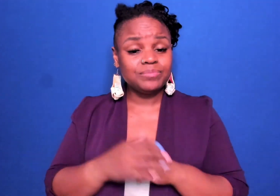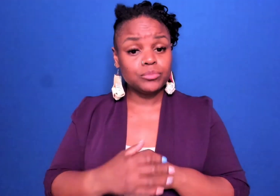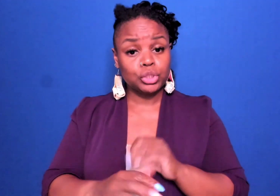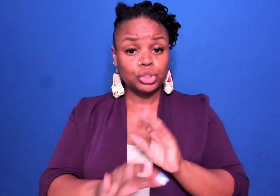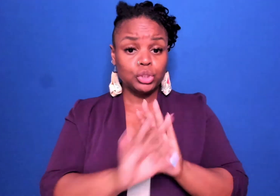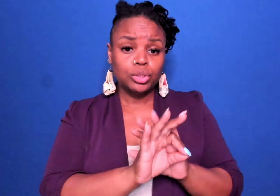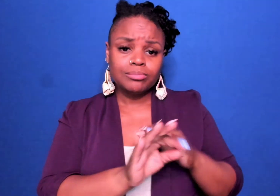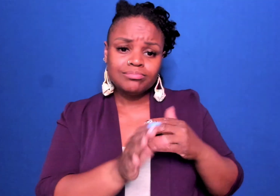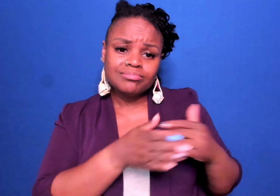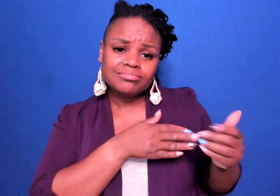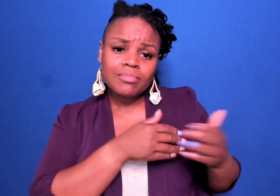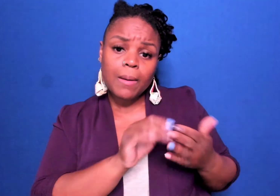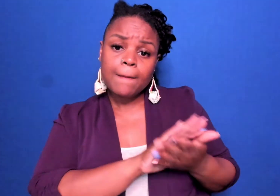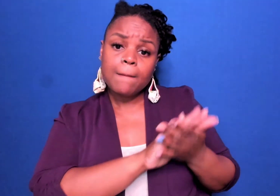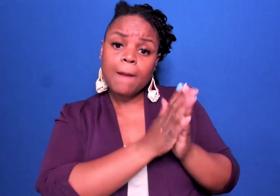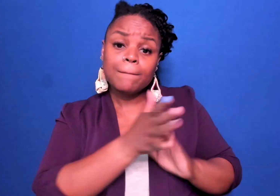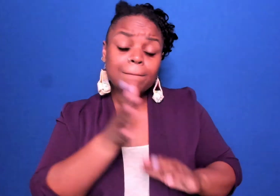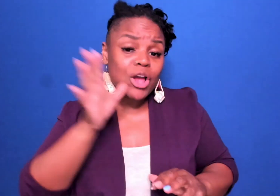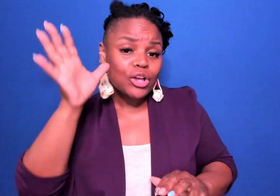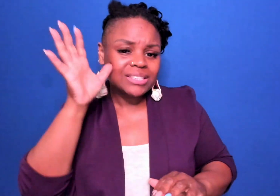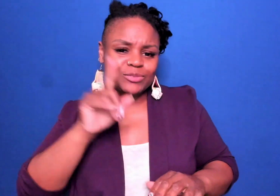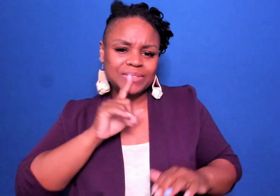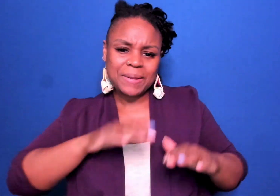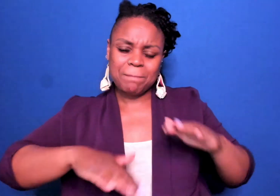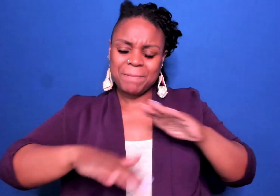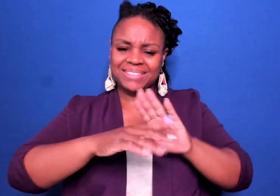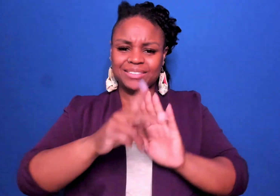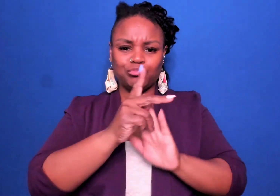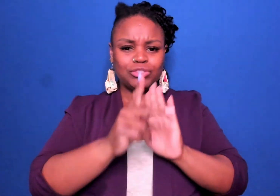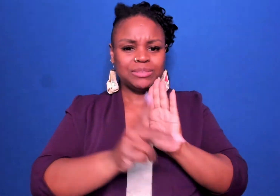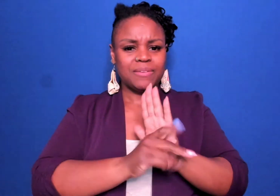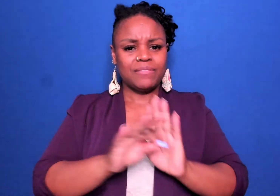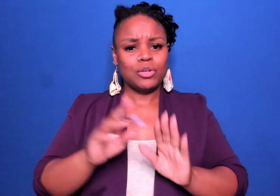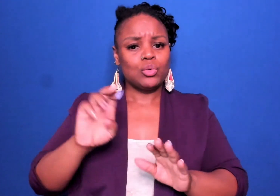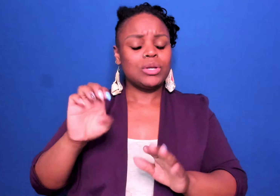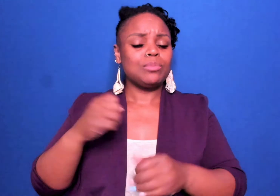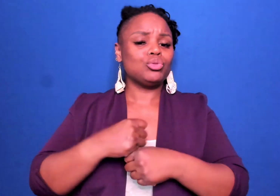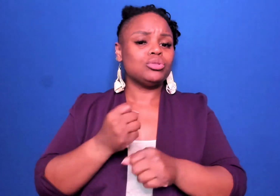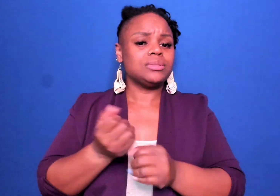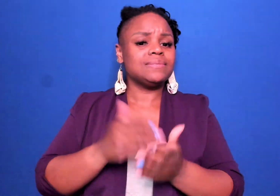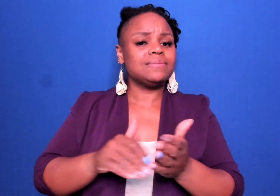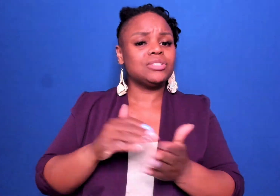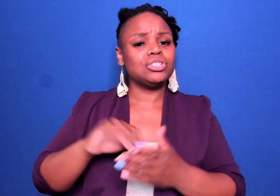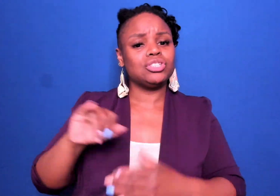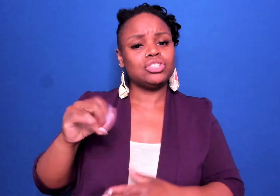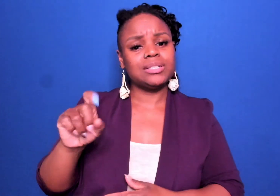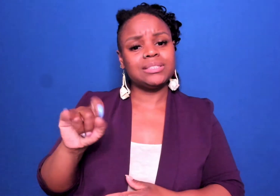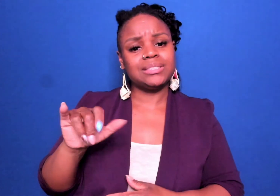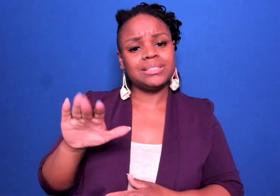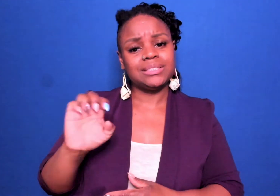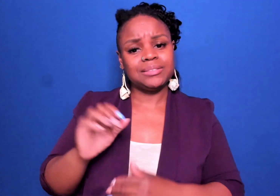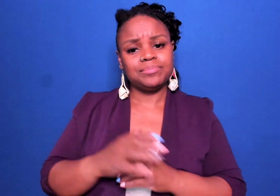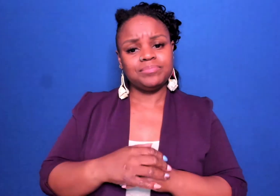Choosing whether and when to become a parent is a basic principle of reproductive justice.